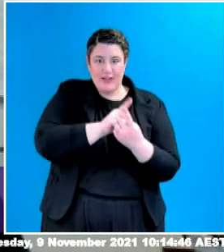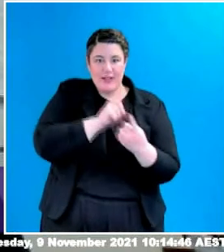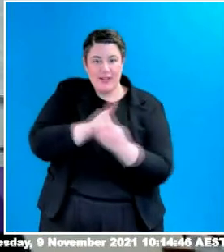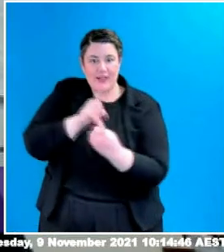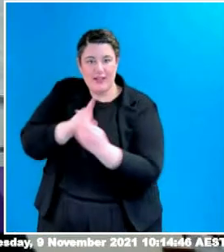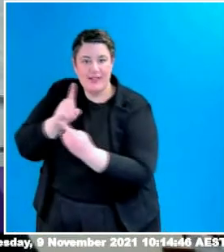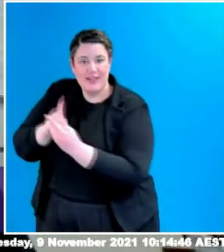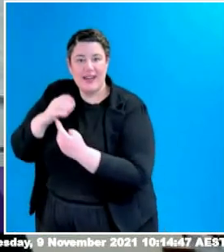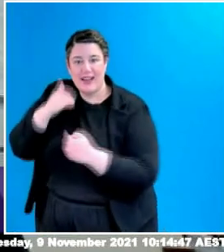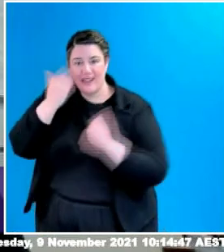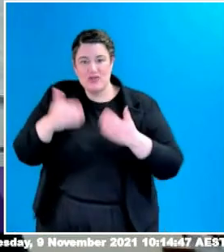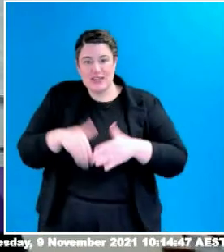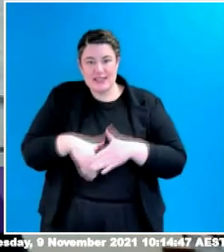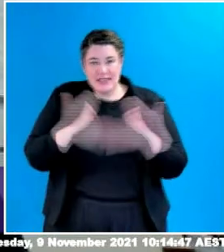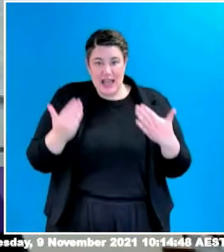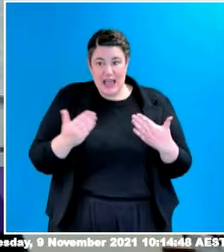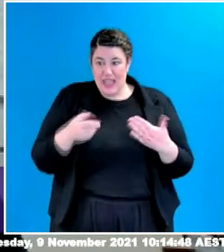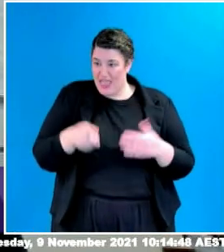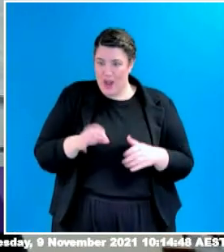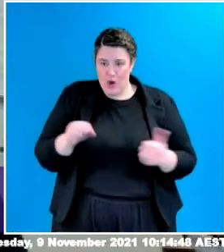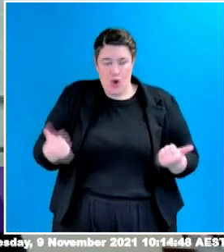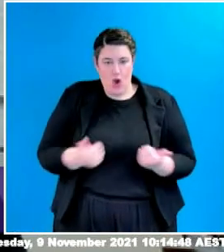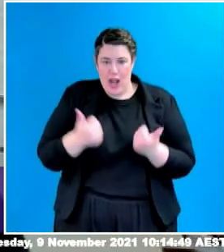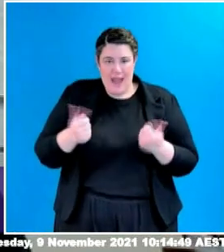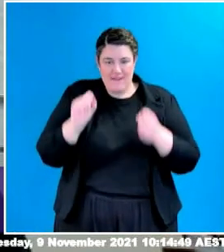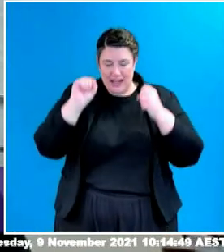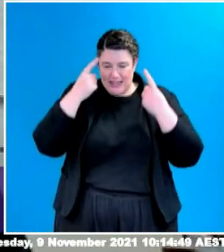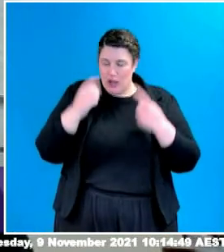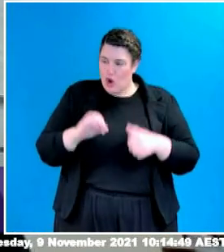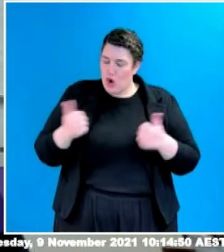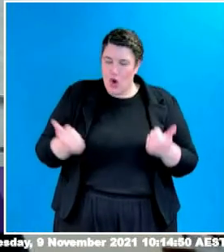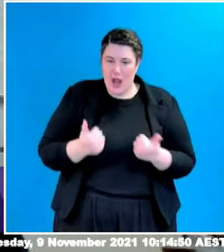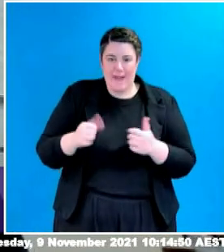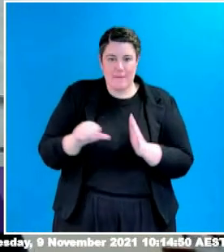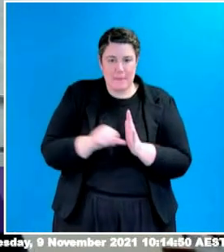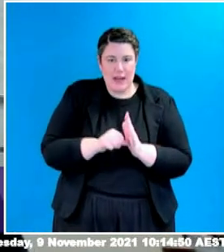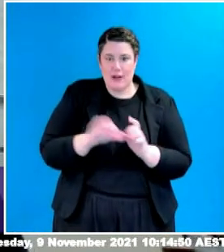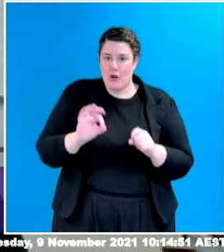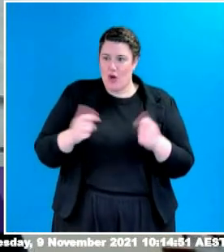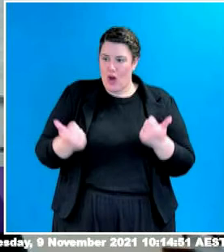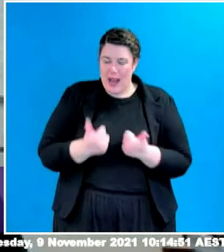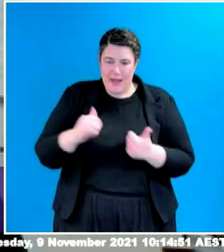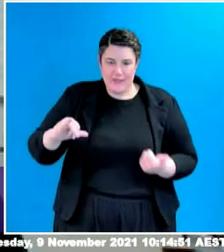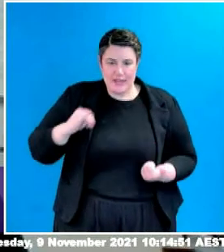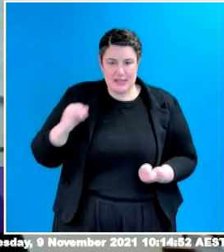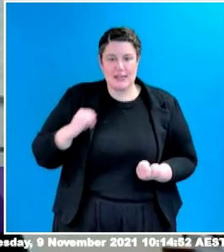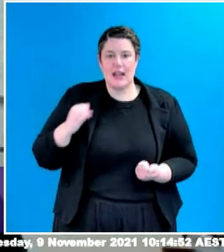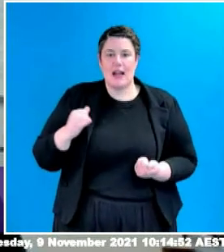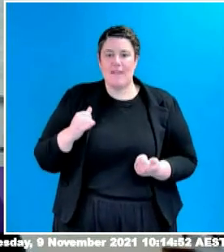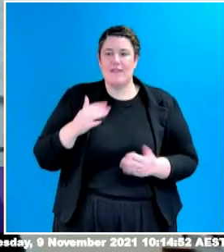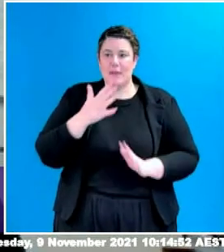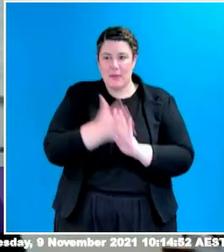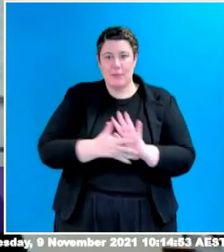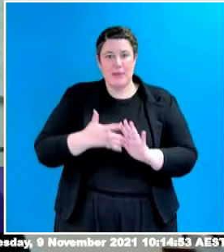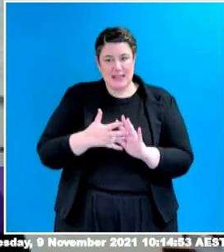basis with limited resources. So I very much agree that there is an obligation there.